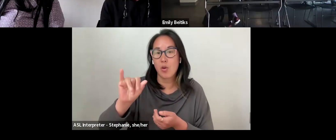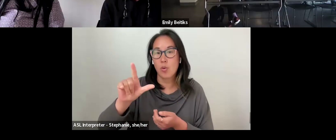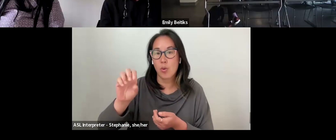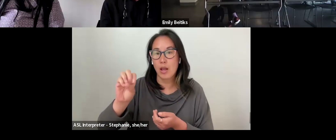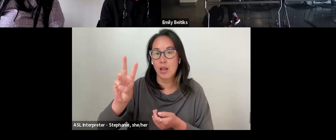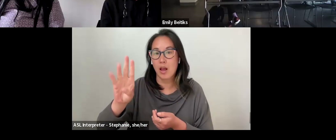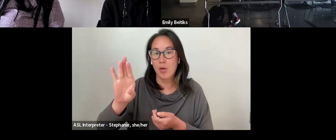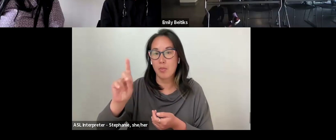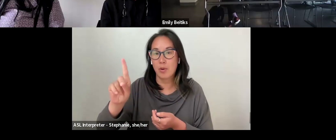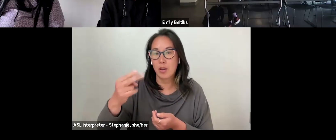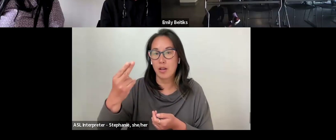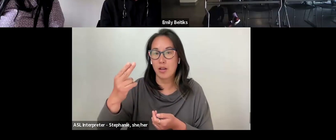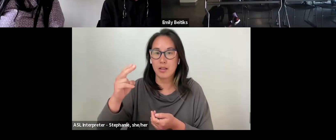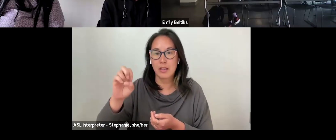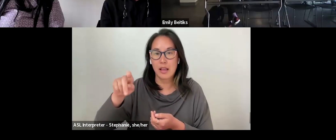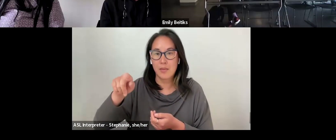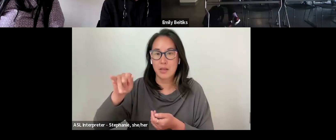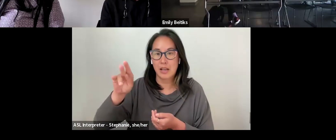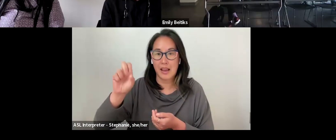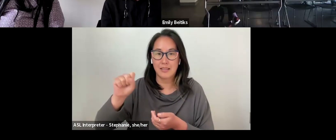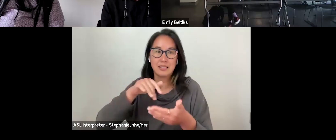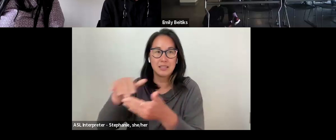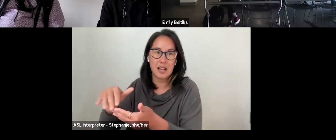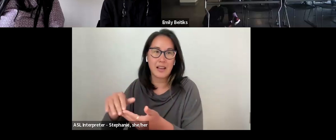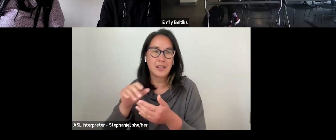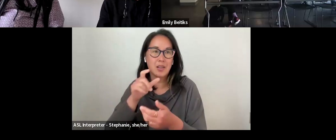One of them, the guy that I spent the most time with is Mike Wilkins.